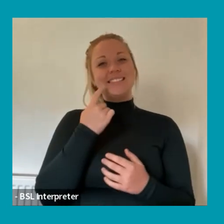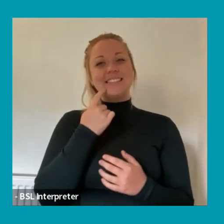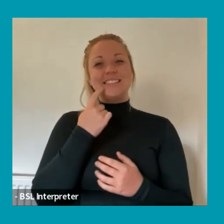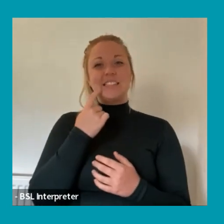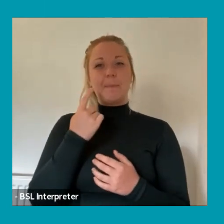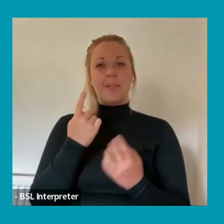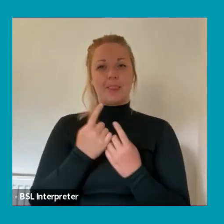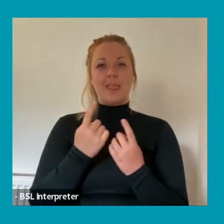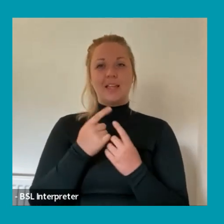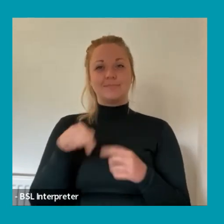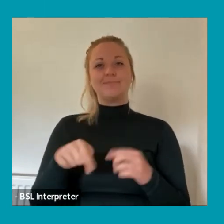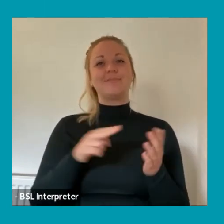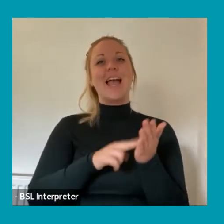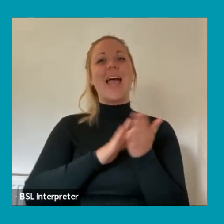England that's had a huge impact.